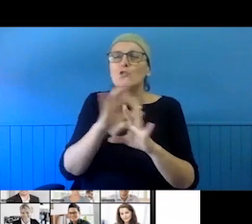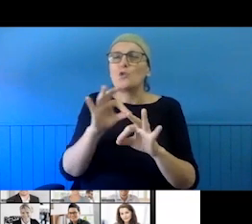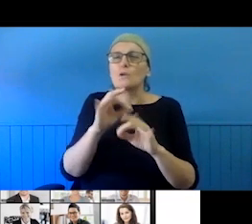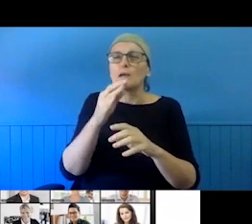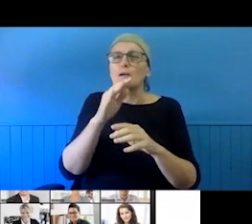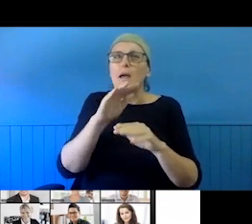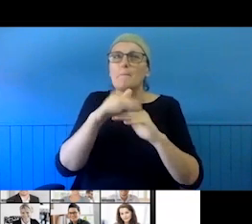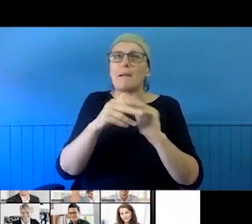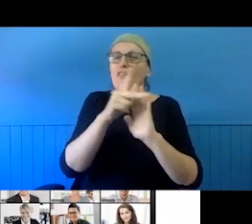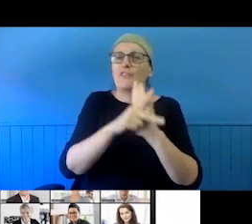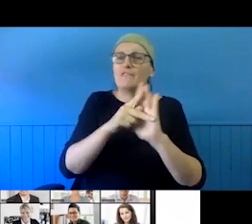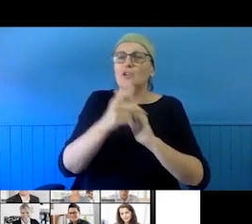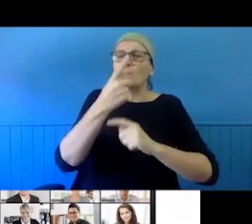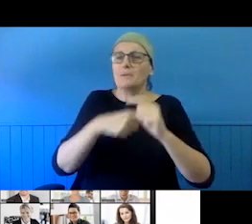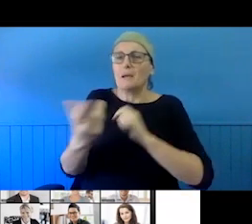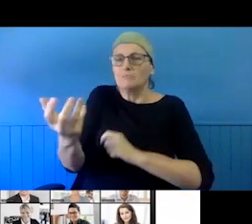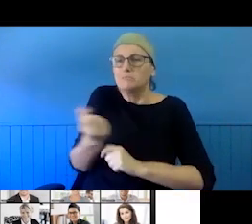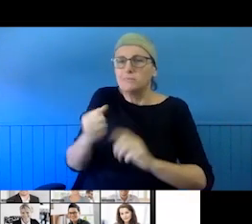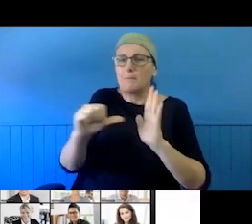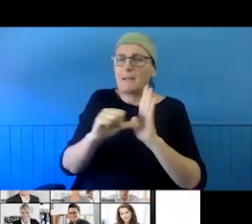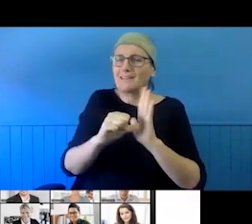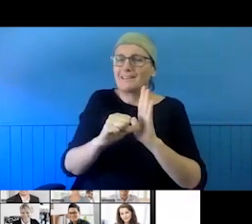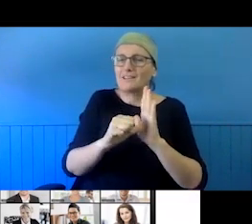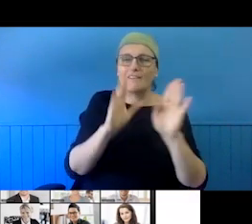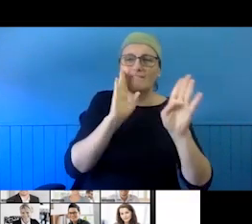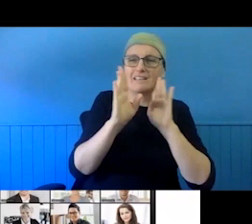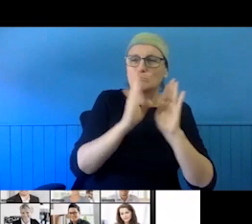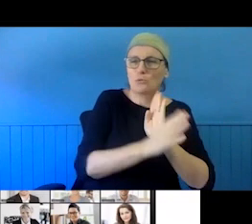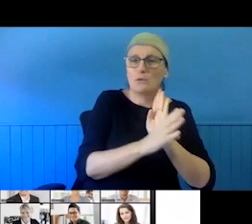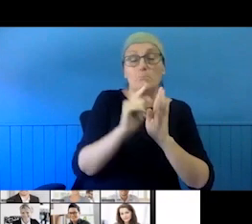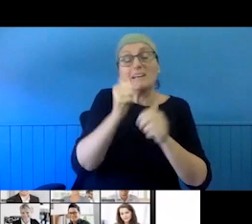way for people to consume video. If you want real control over your